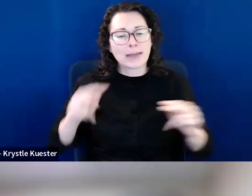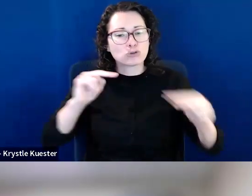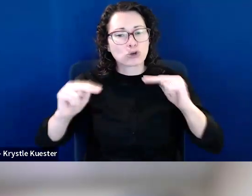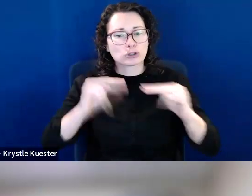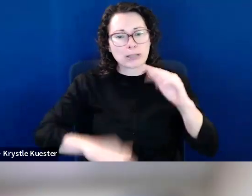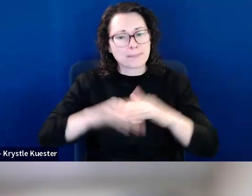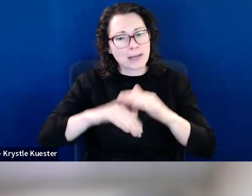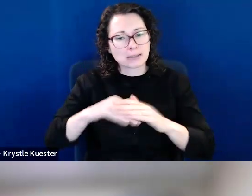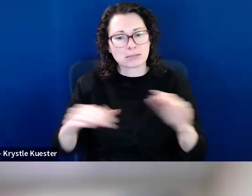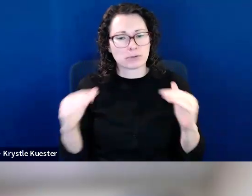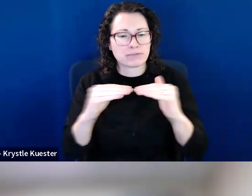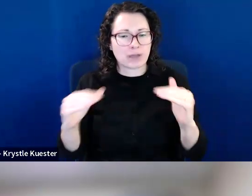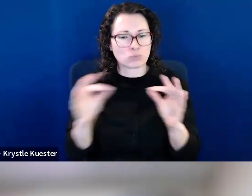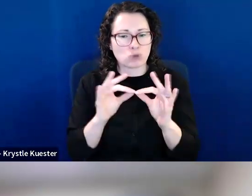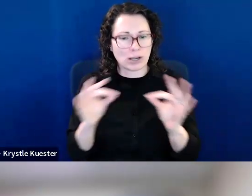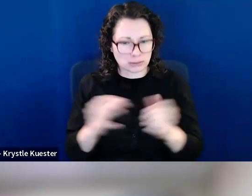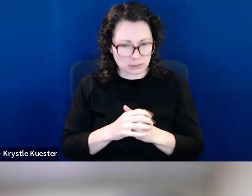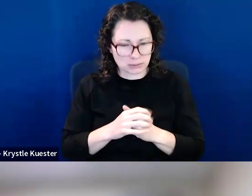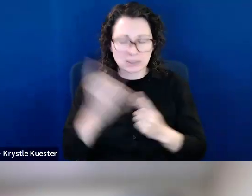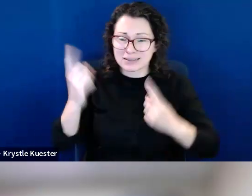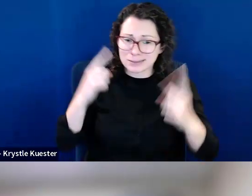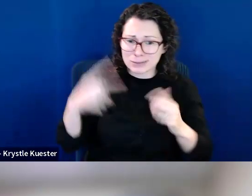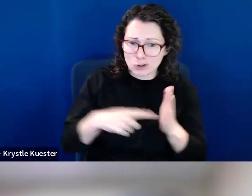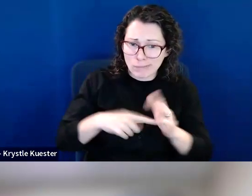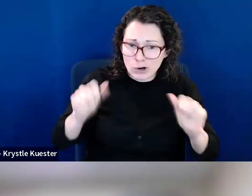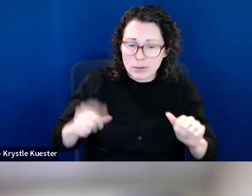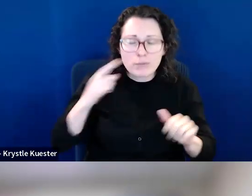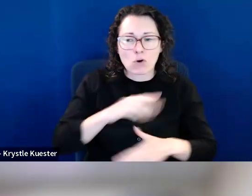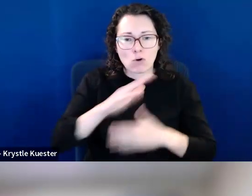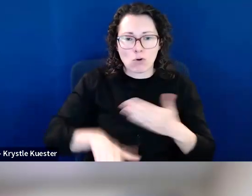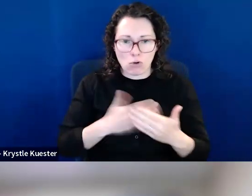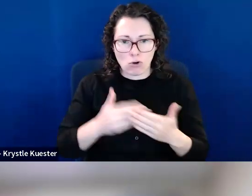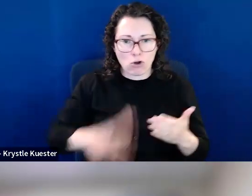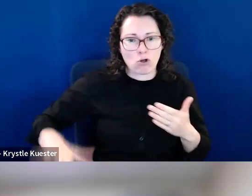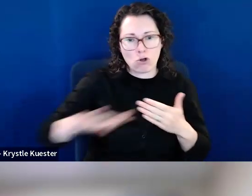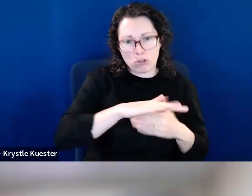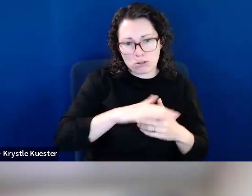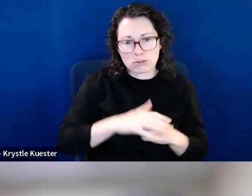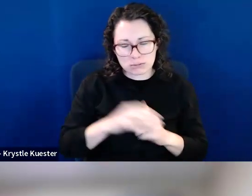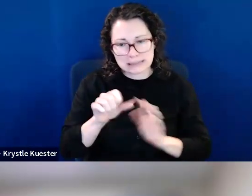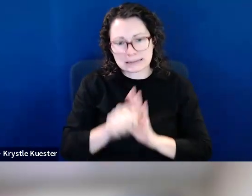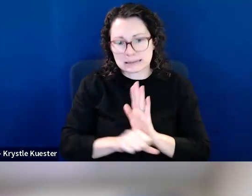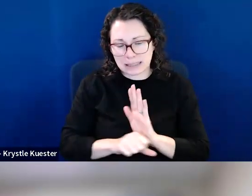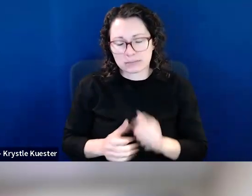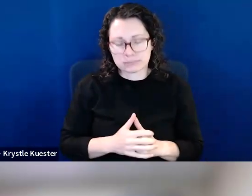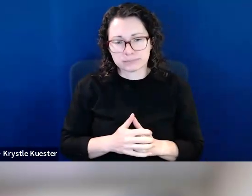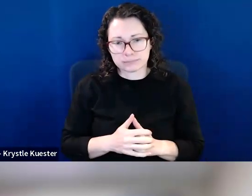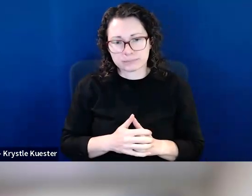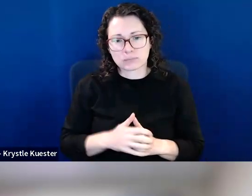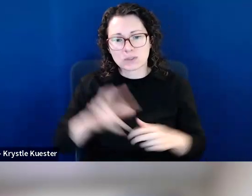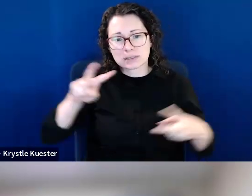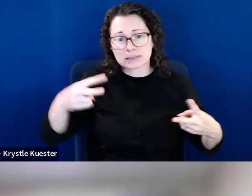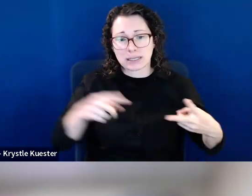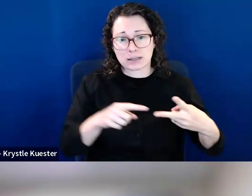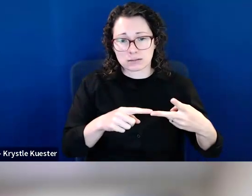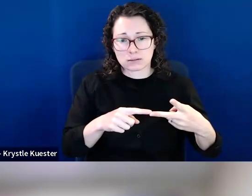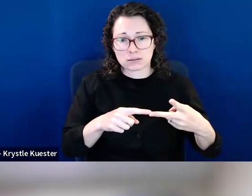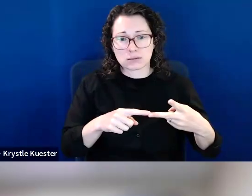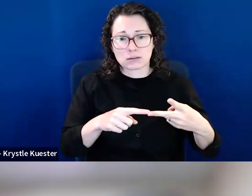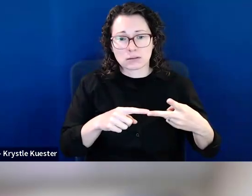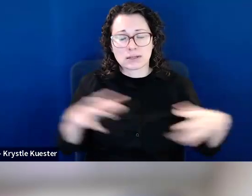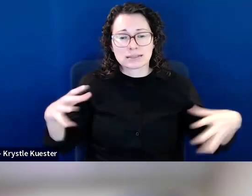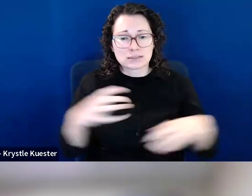price ensuring affordability for all periods of the state. Second consolidate and maximize